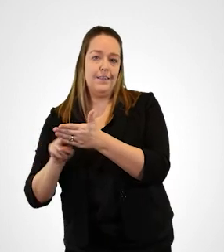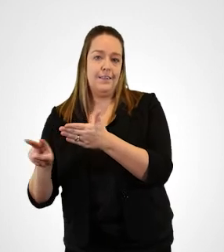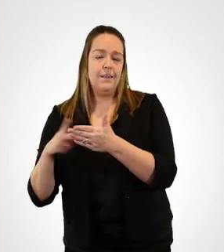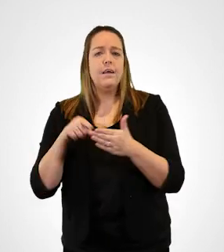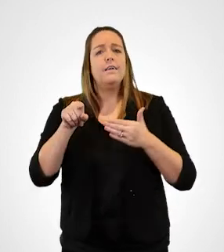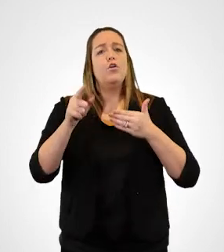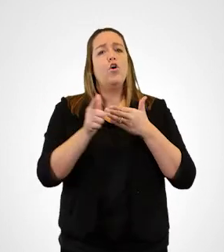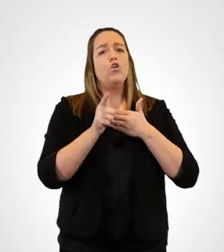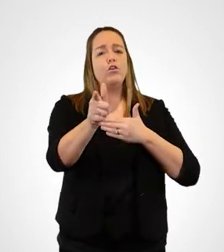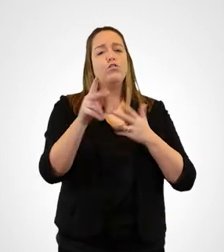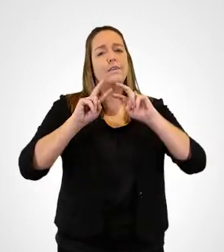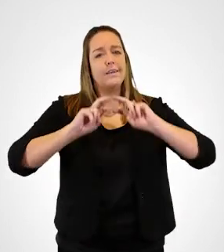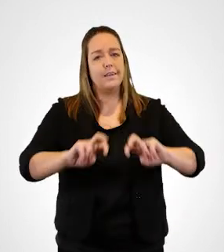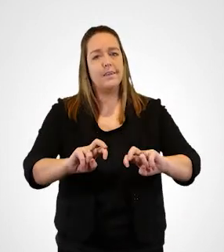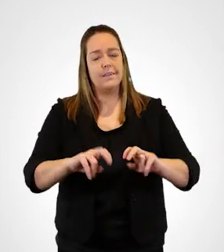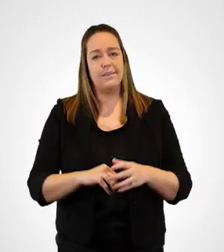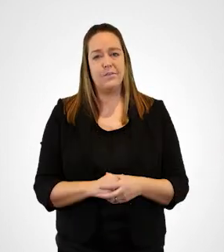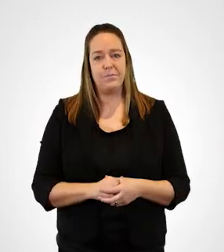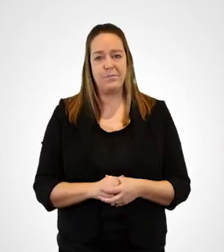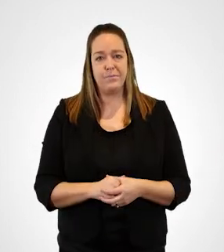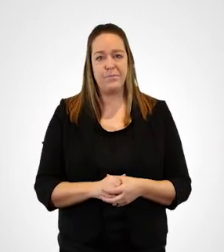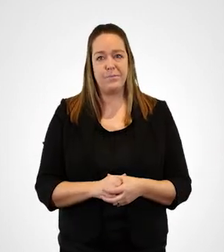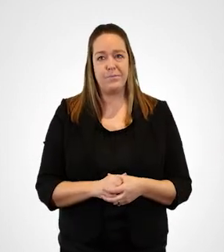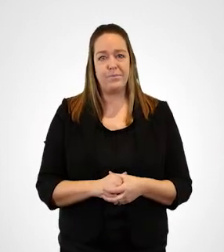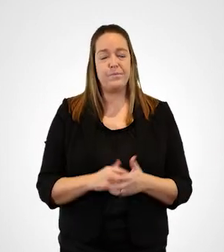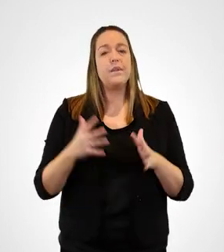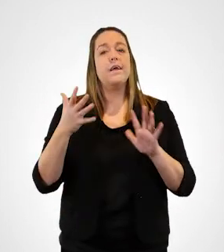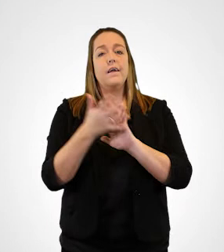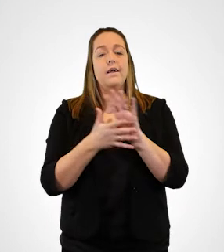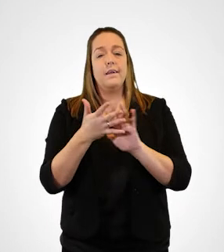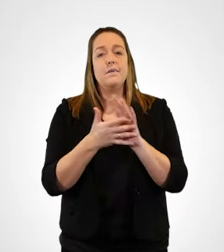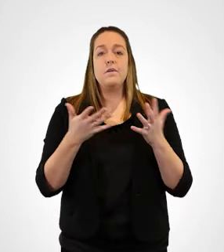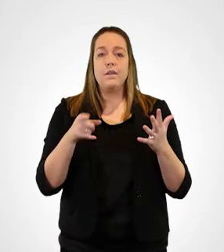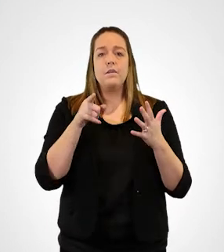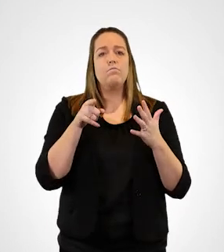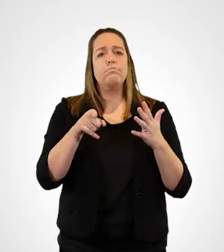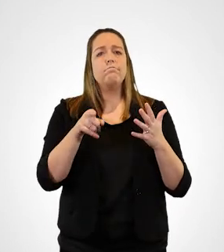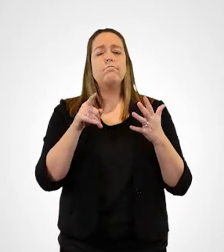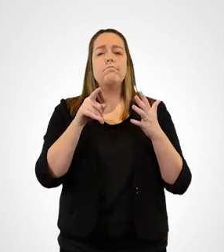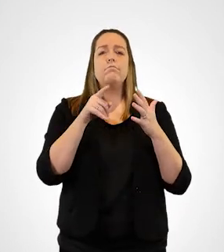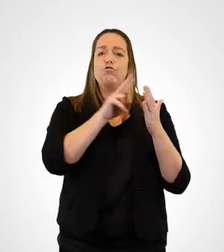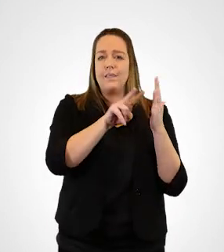because this is a longitudinal study and not the other way around, that is, between reading and speech reading.